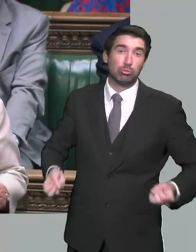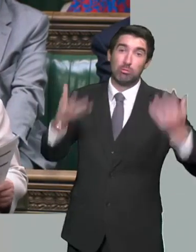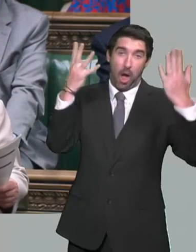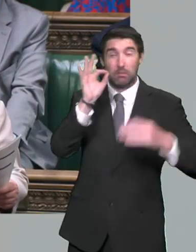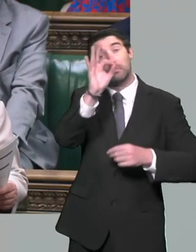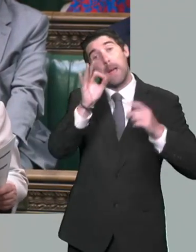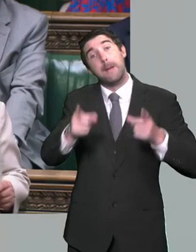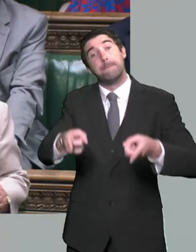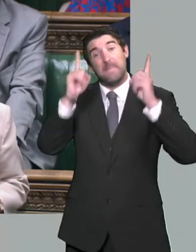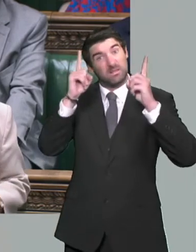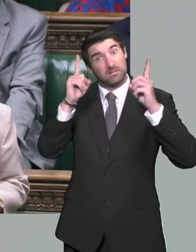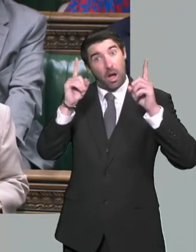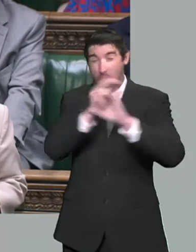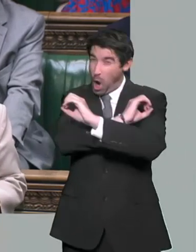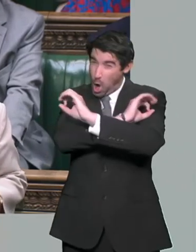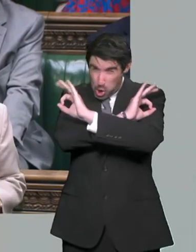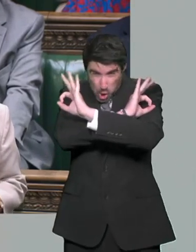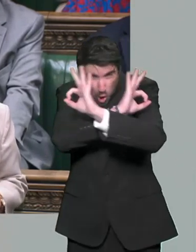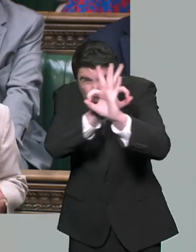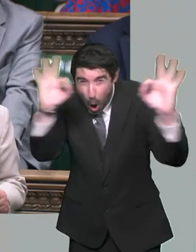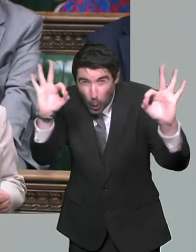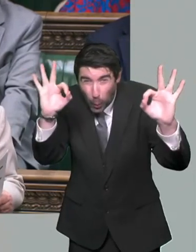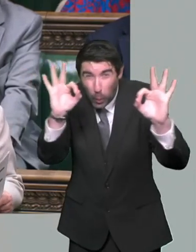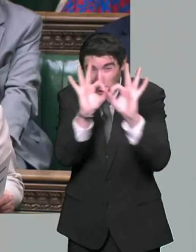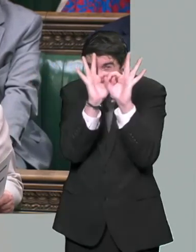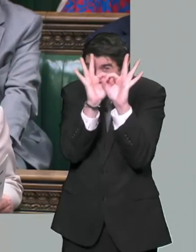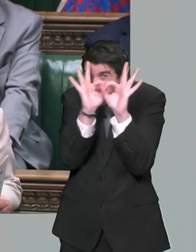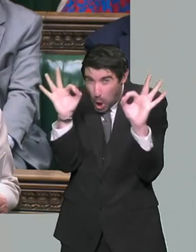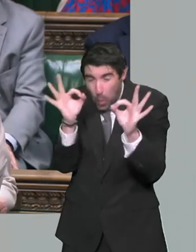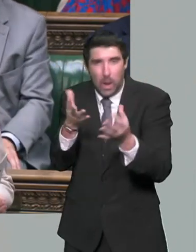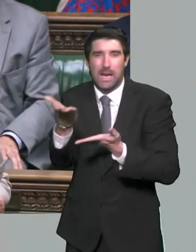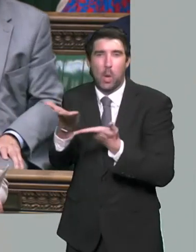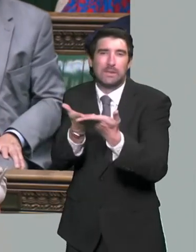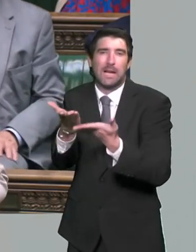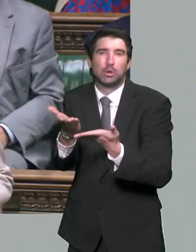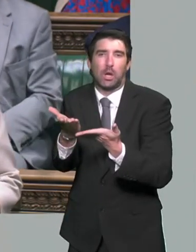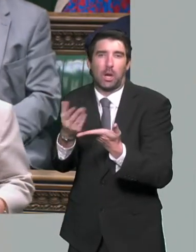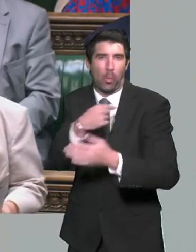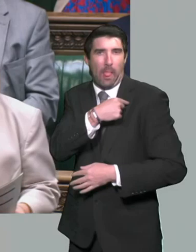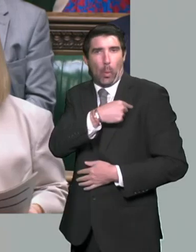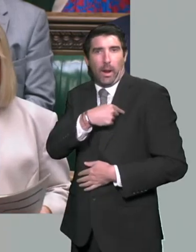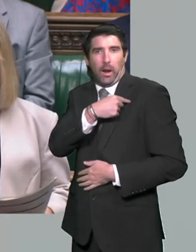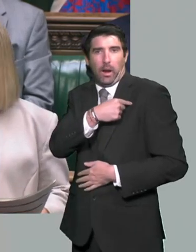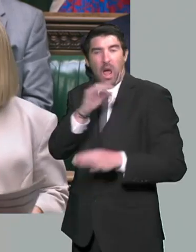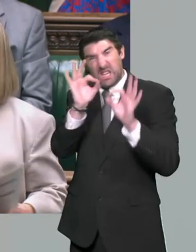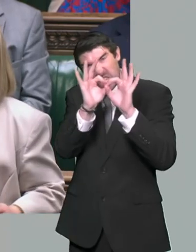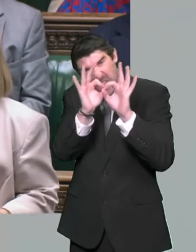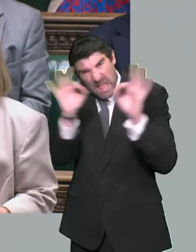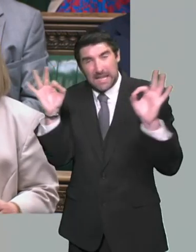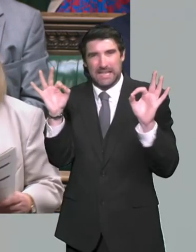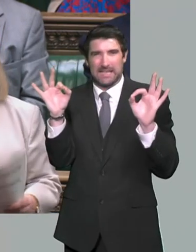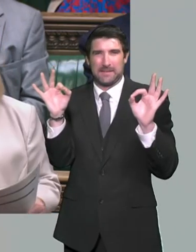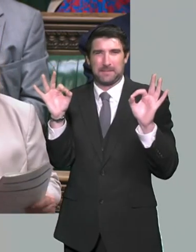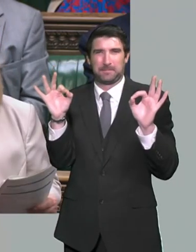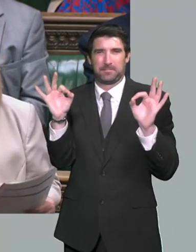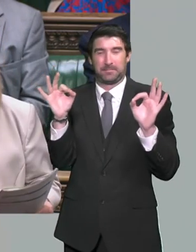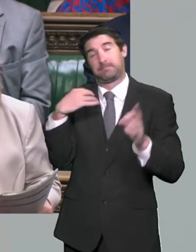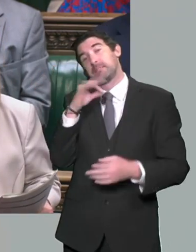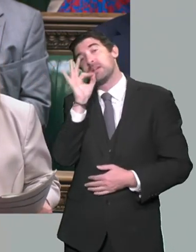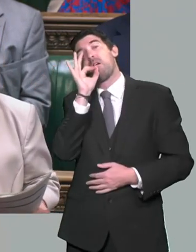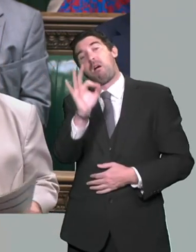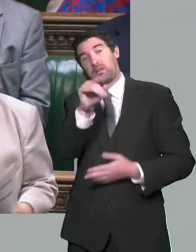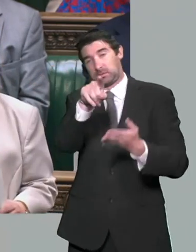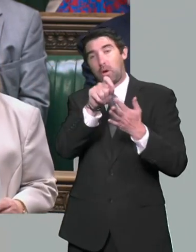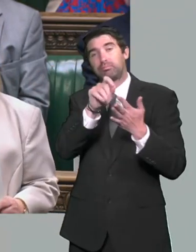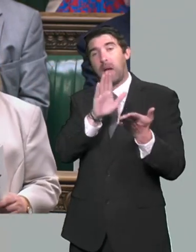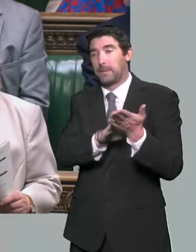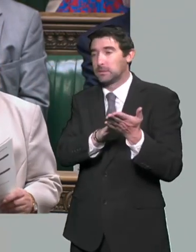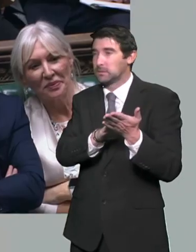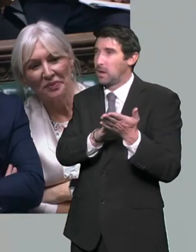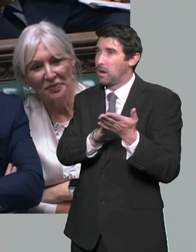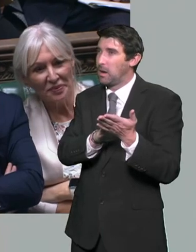have not held any talks whatsoever since March.